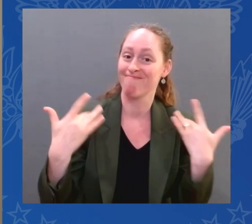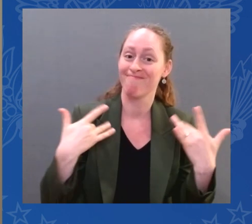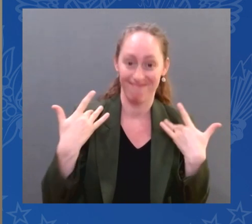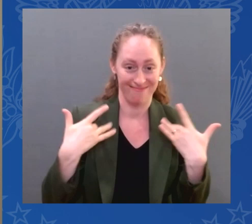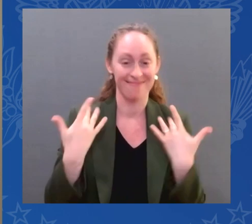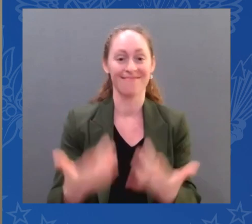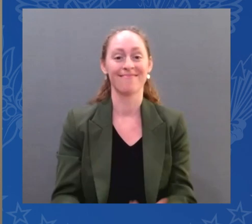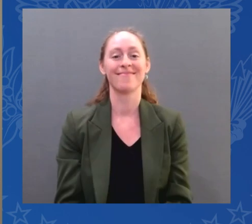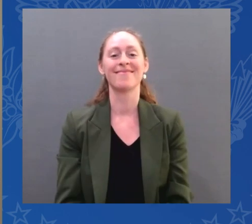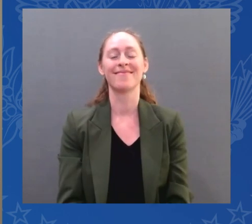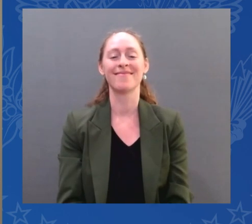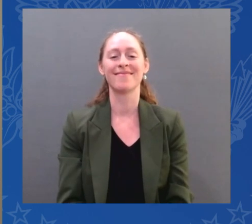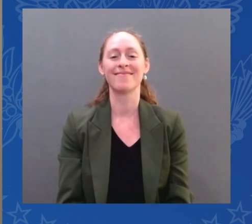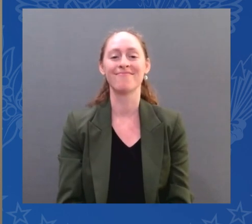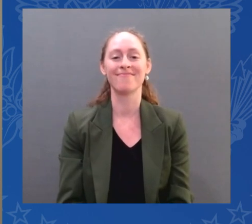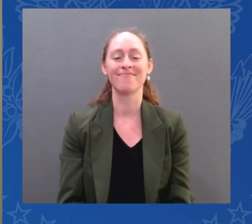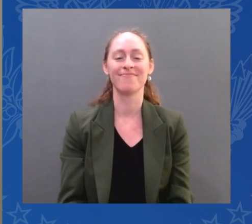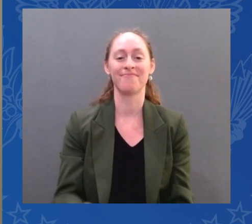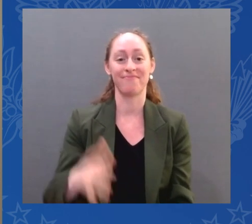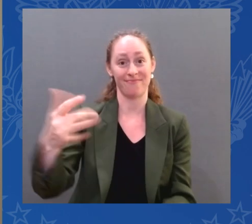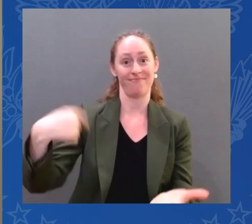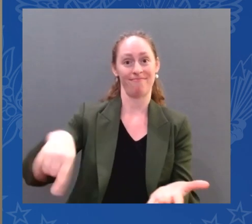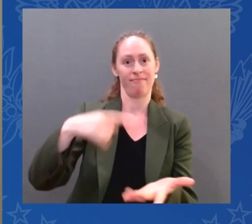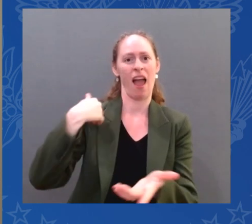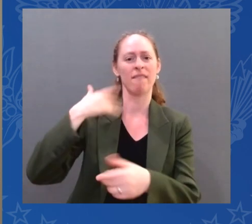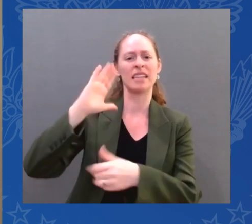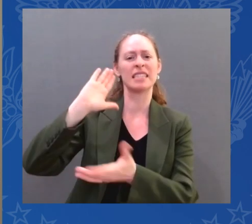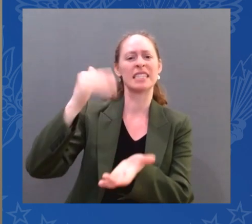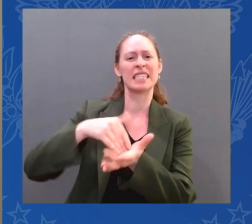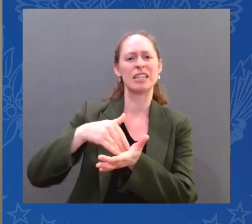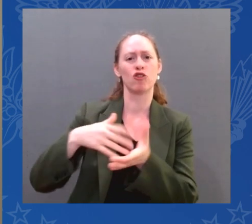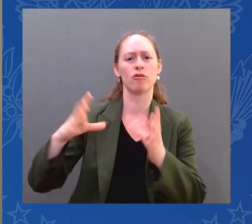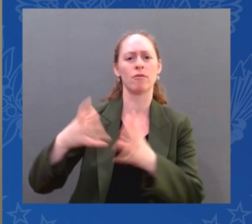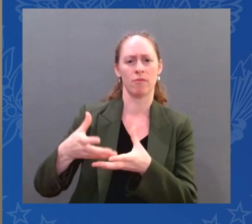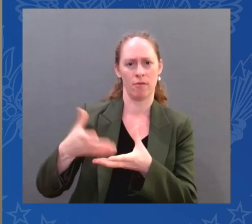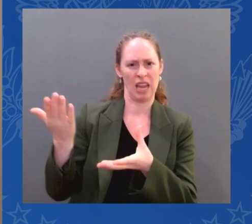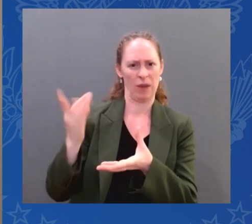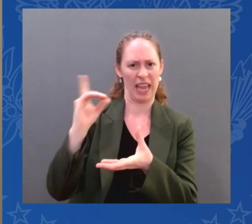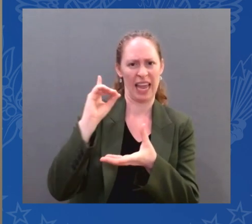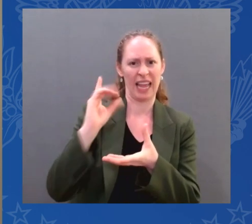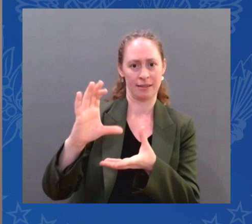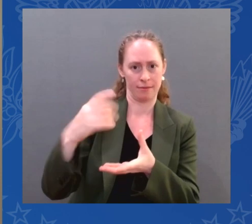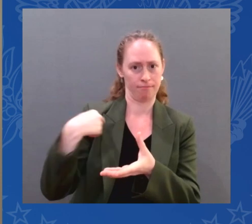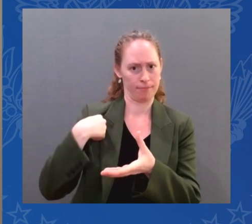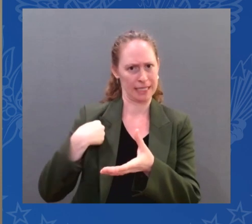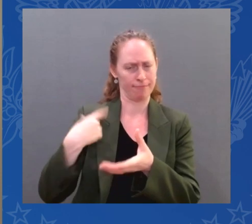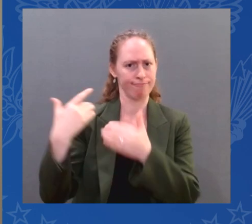is to make sure operations on site run smoothly and that all patients and staff remain safe.